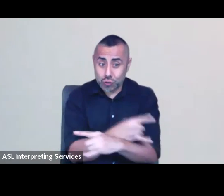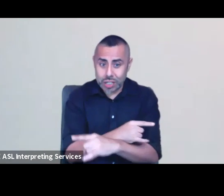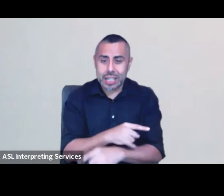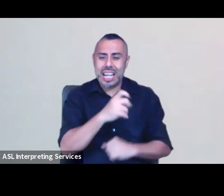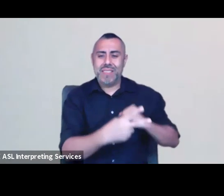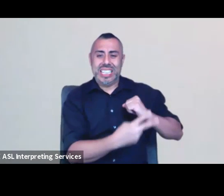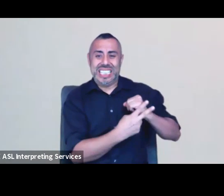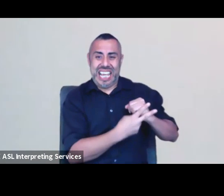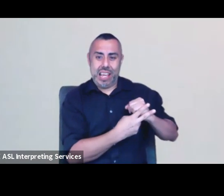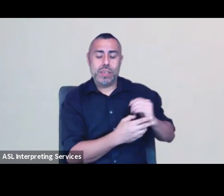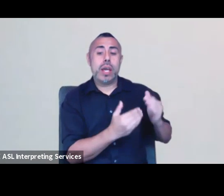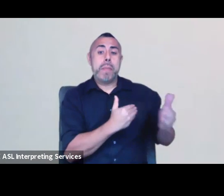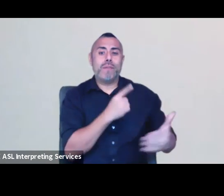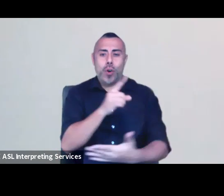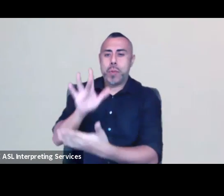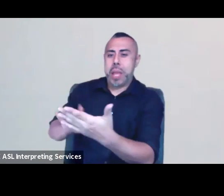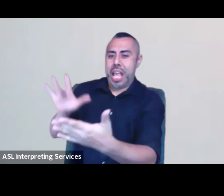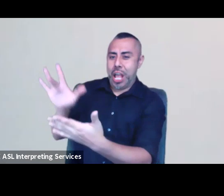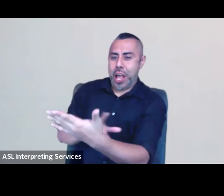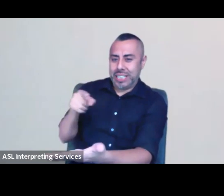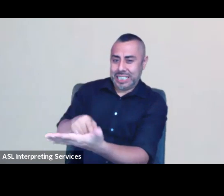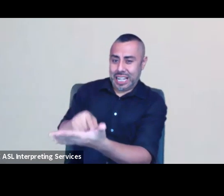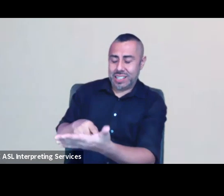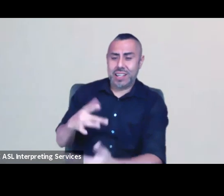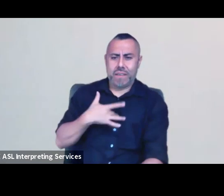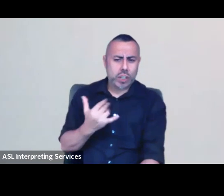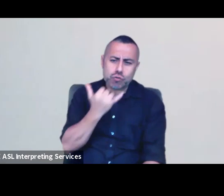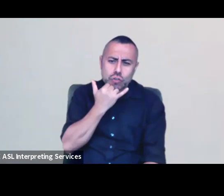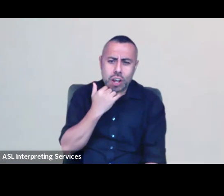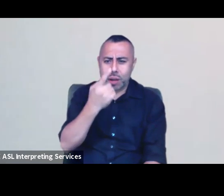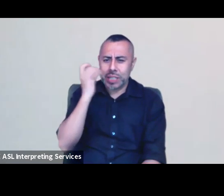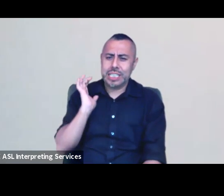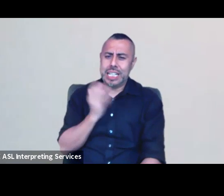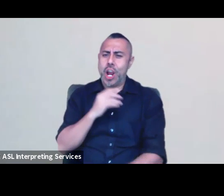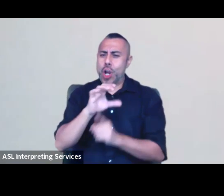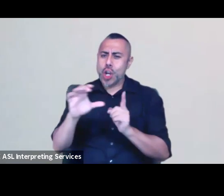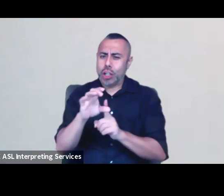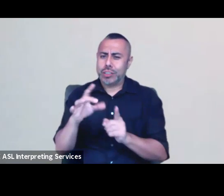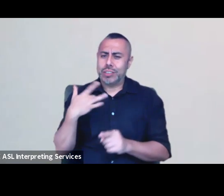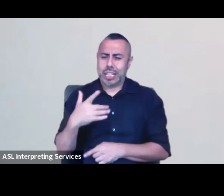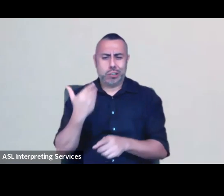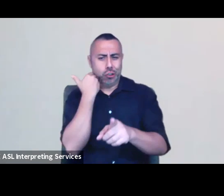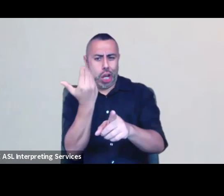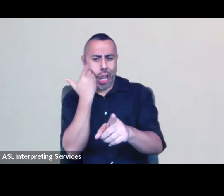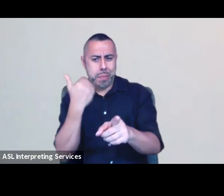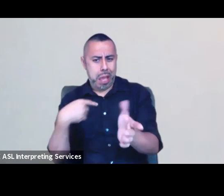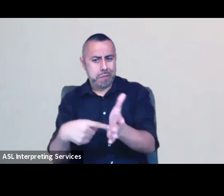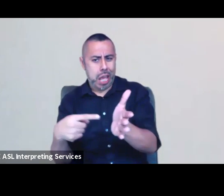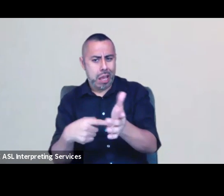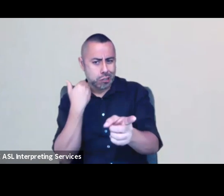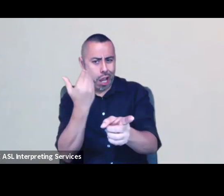because of what our culture tells us about debt being shameful. So, once we get through this current crisis,